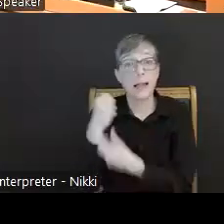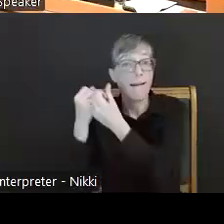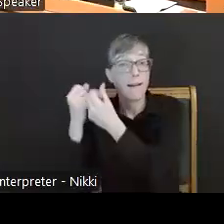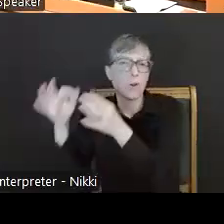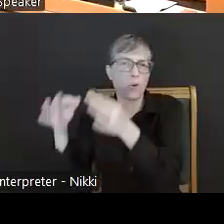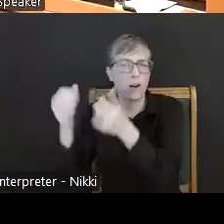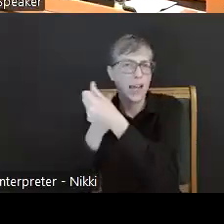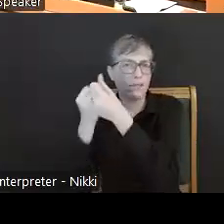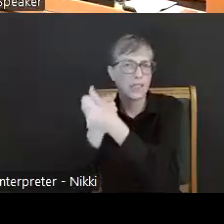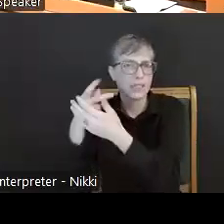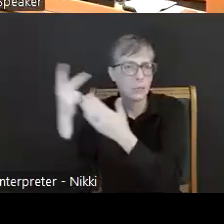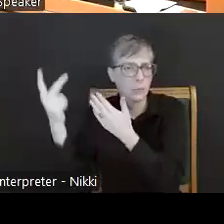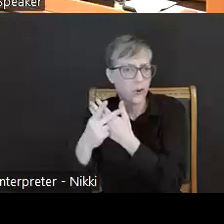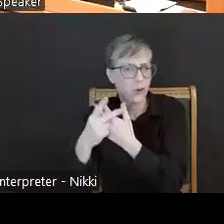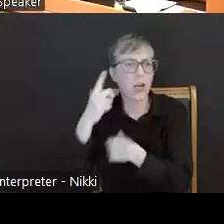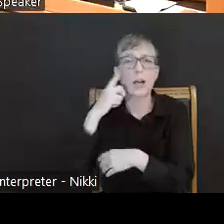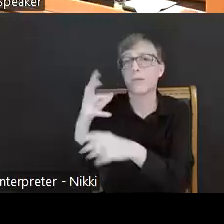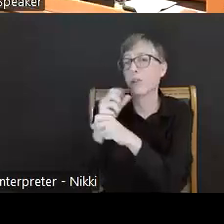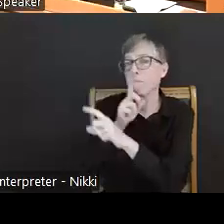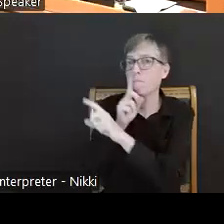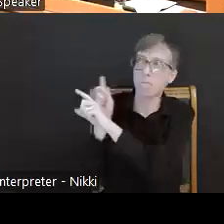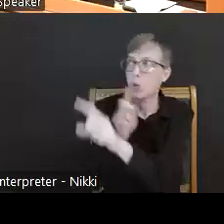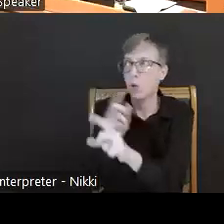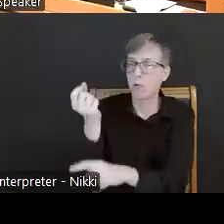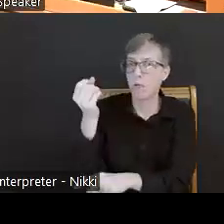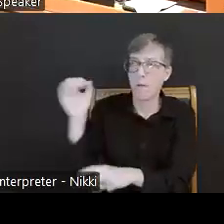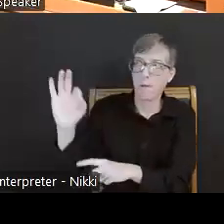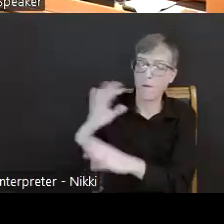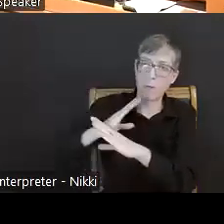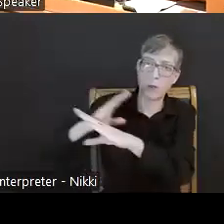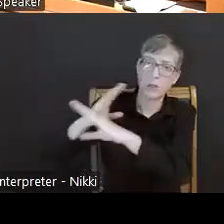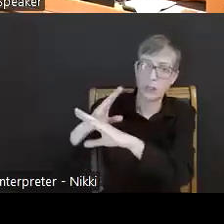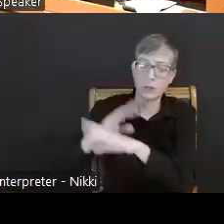Downtown to get in order protection um and maybe get referrals for mental health to start building